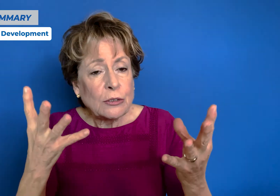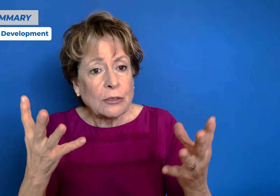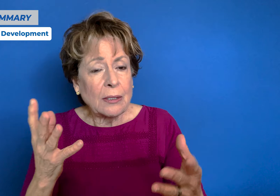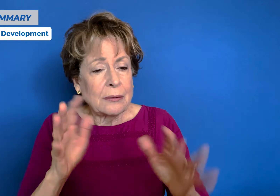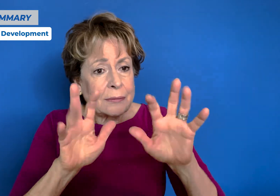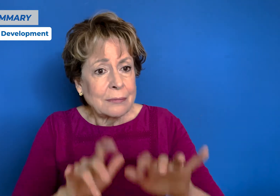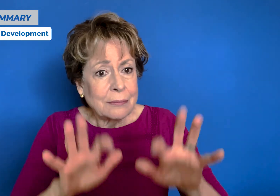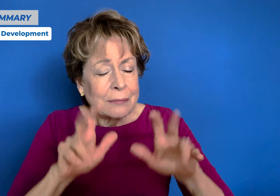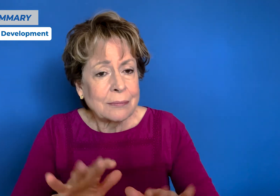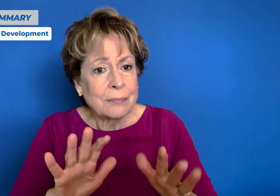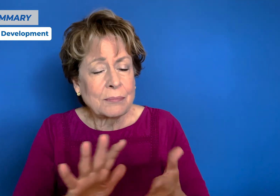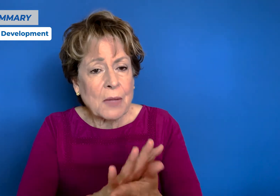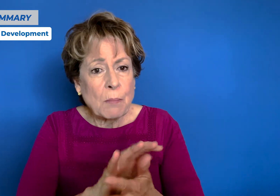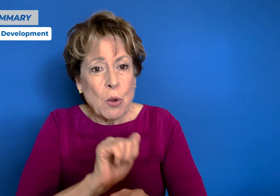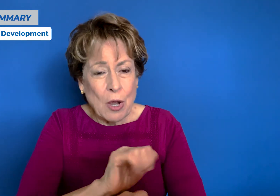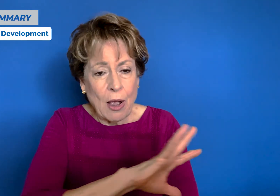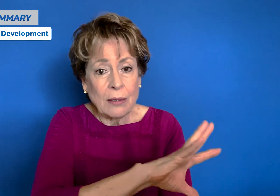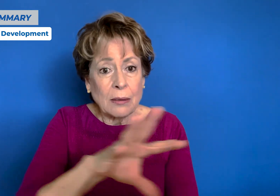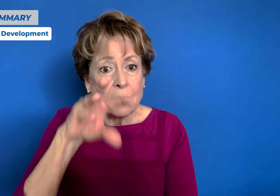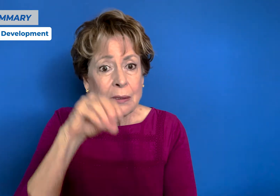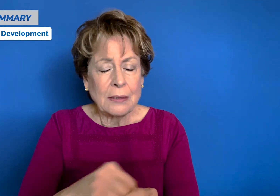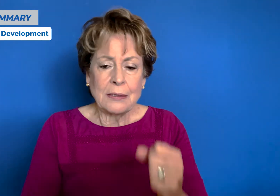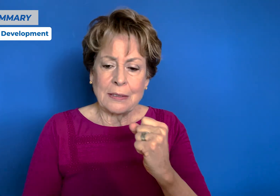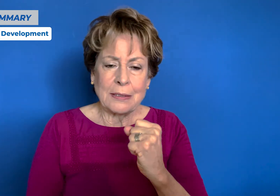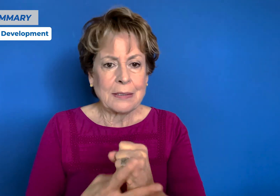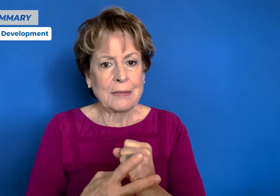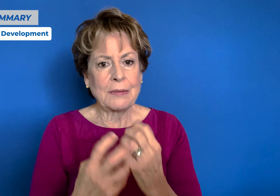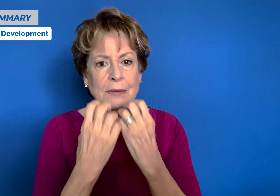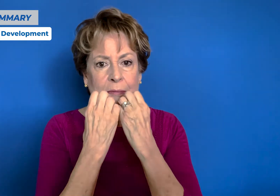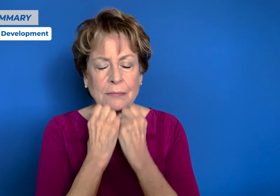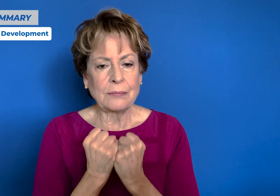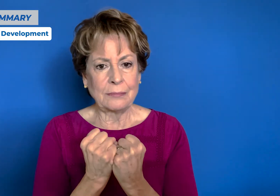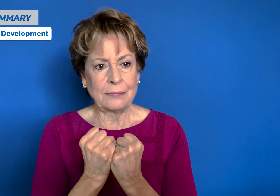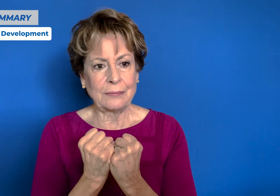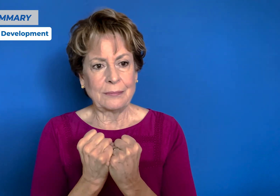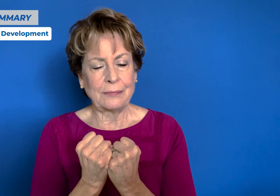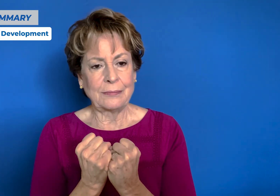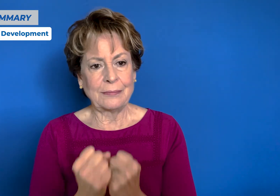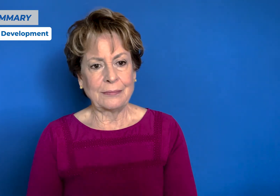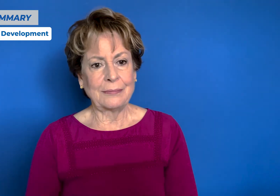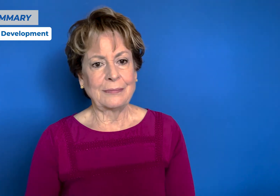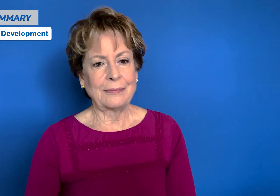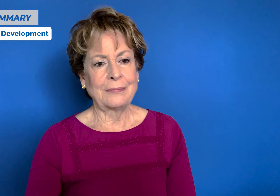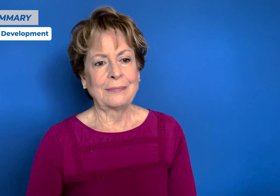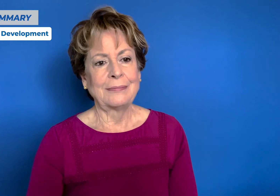Direct procedures for the maintenance of records and files.